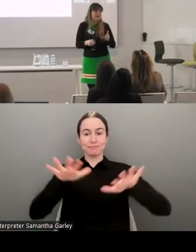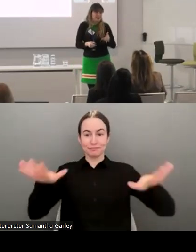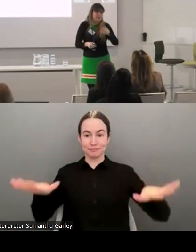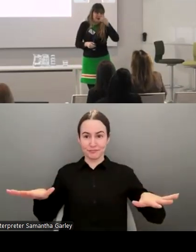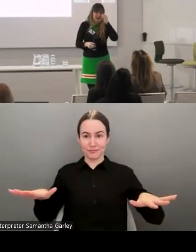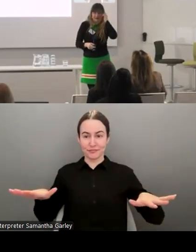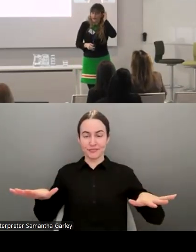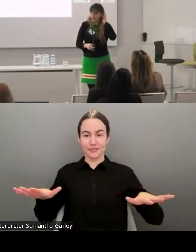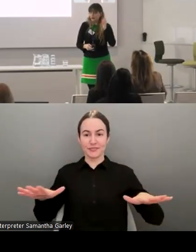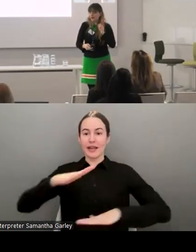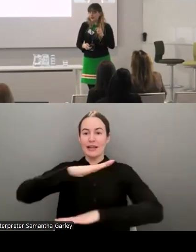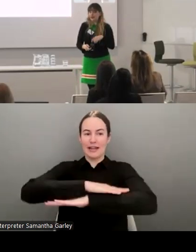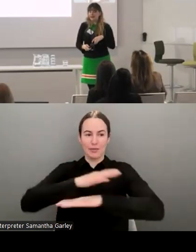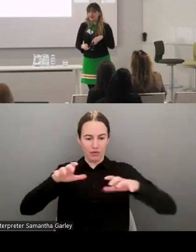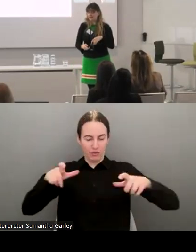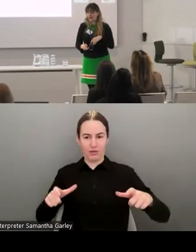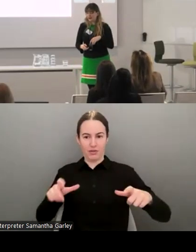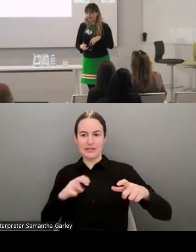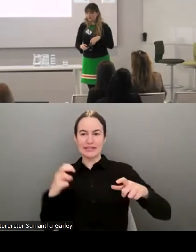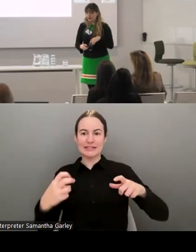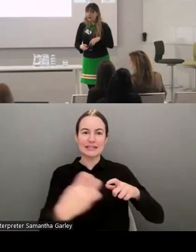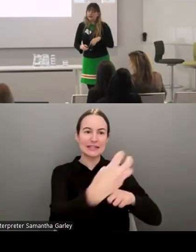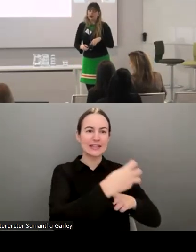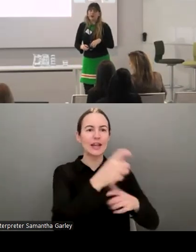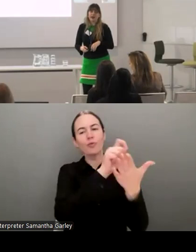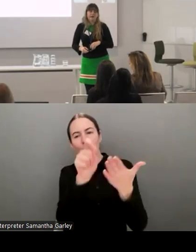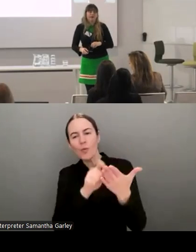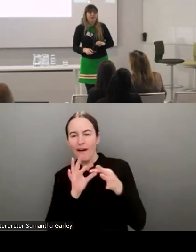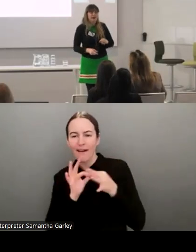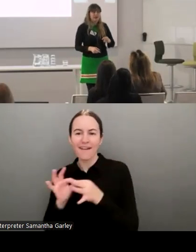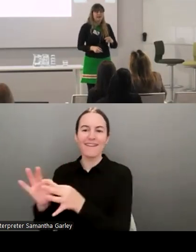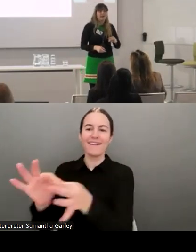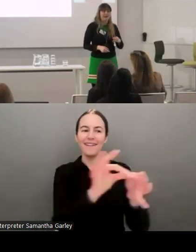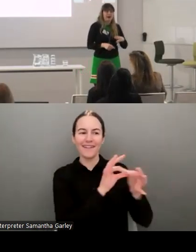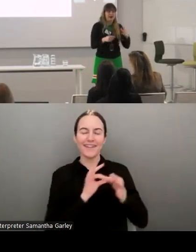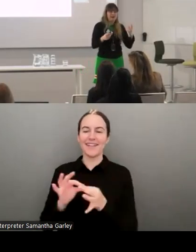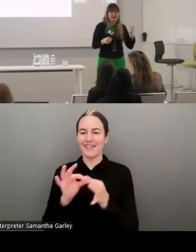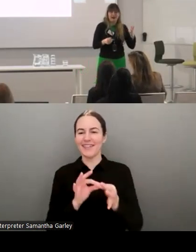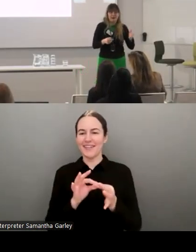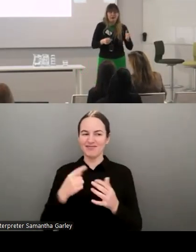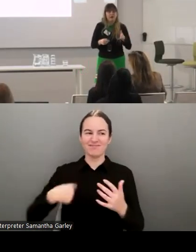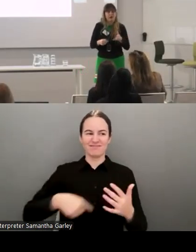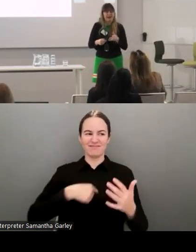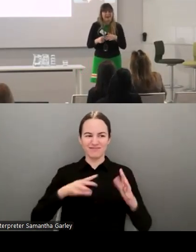about living with discipline. So a lot of narratives and disabilities. I don't know if you recognize that.